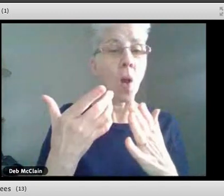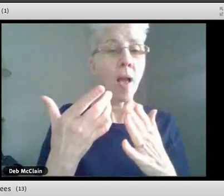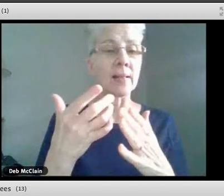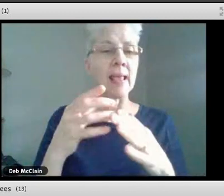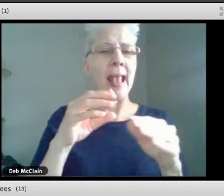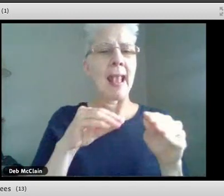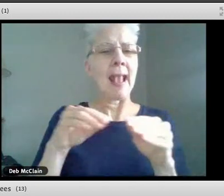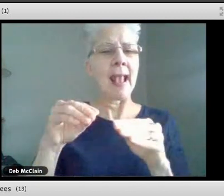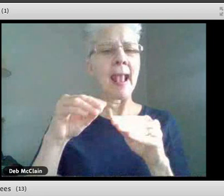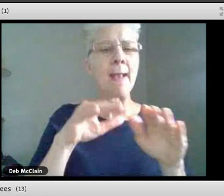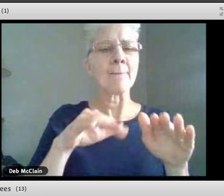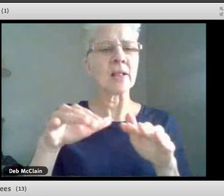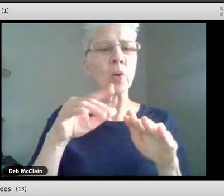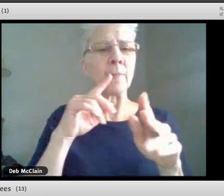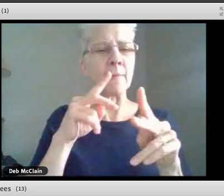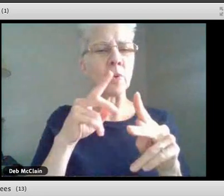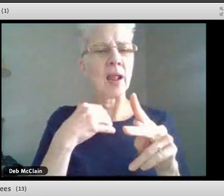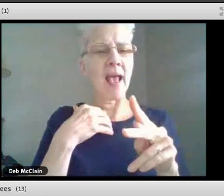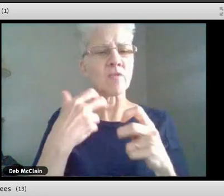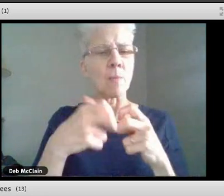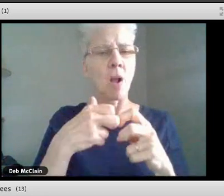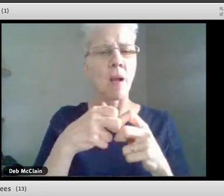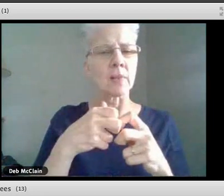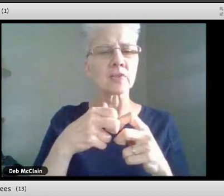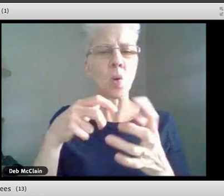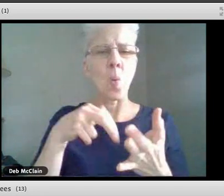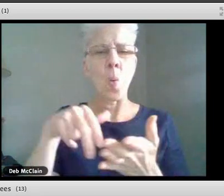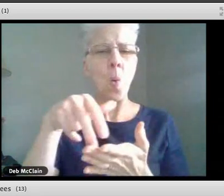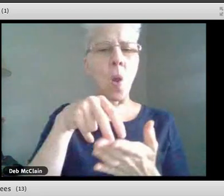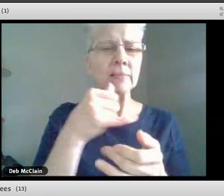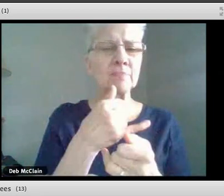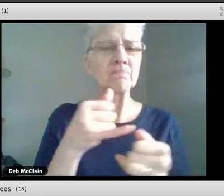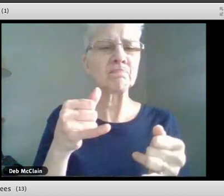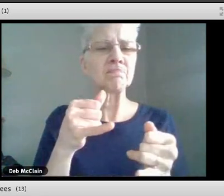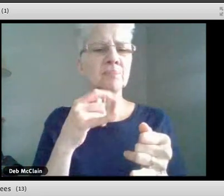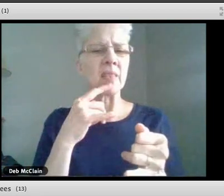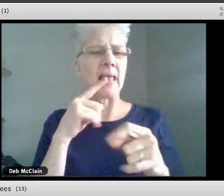so people who are having trouble navigating. You know, they can't walk,